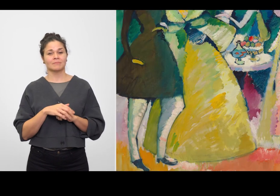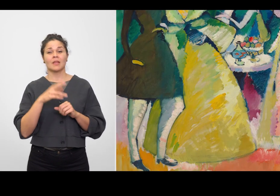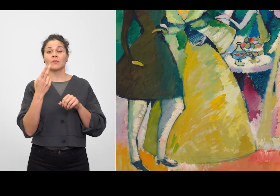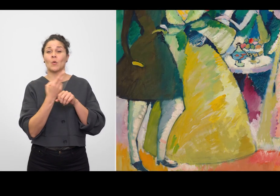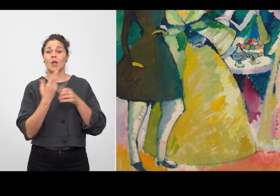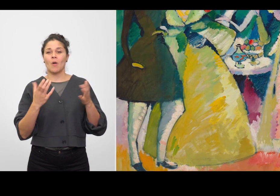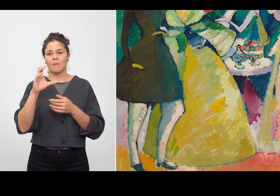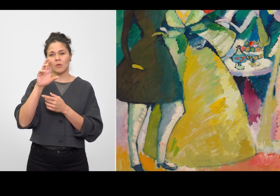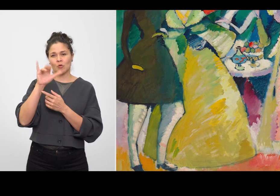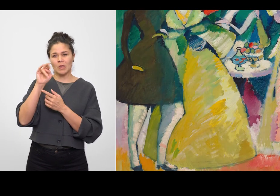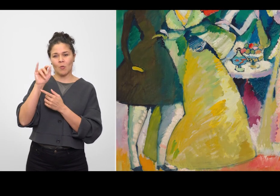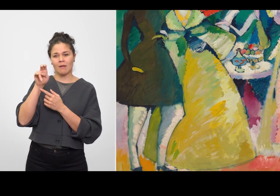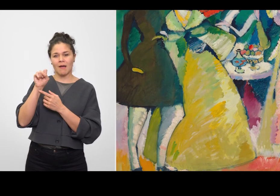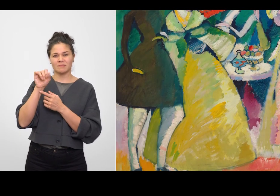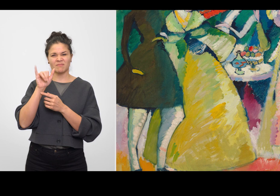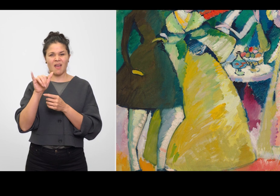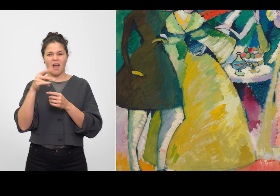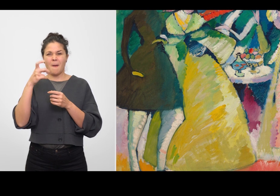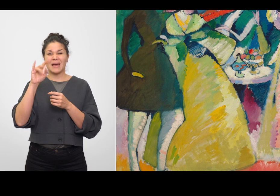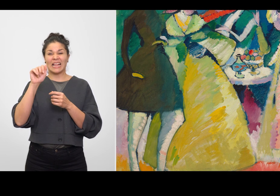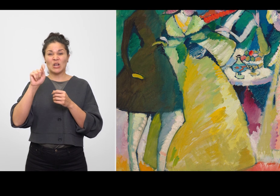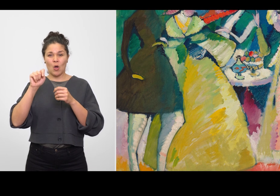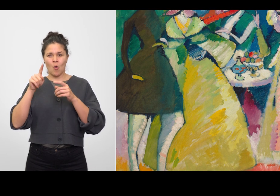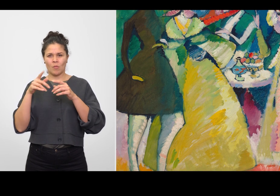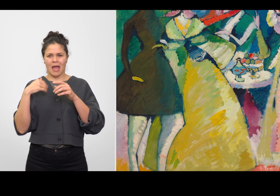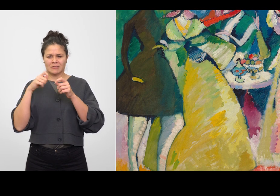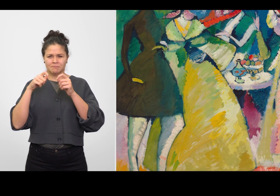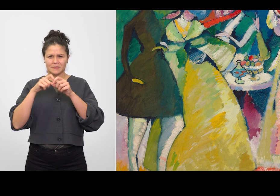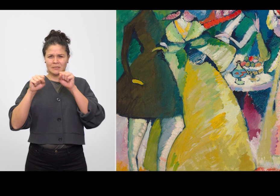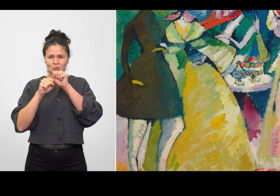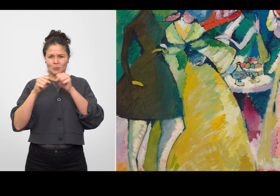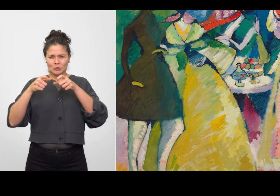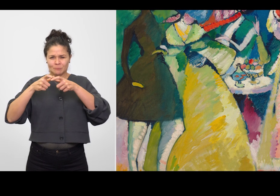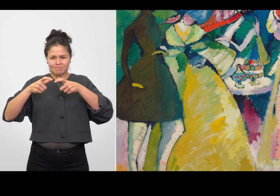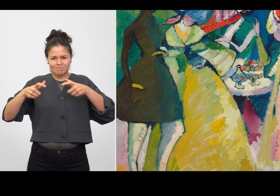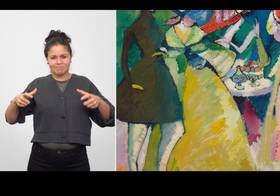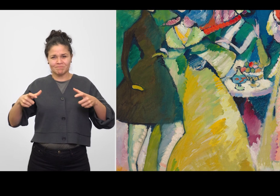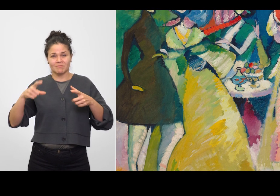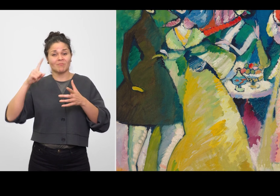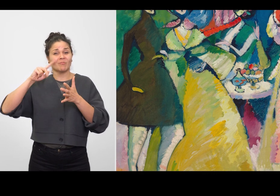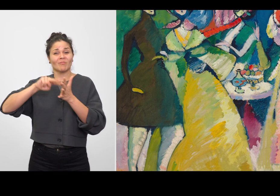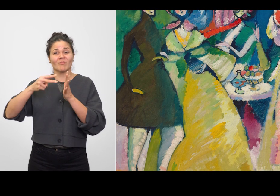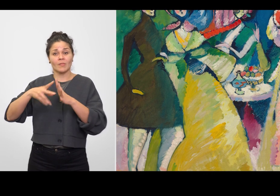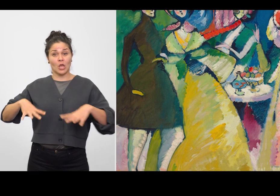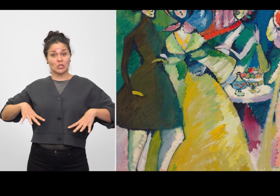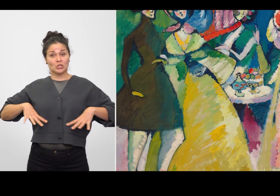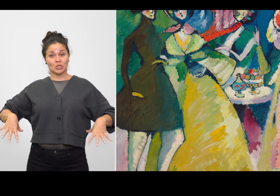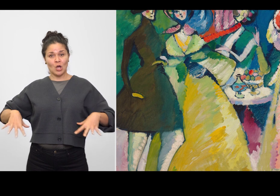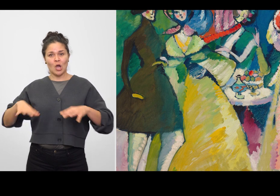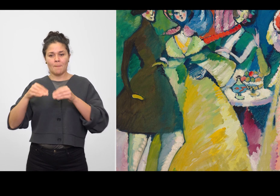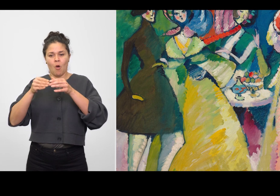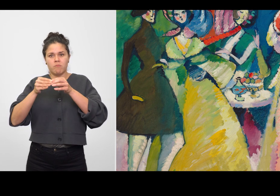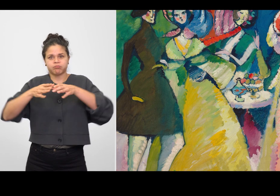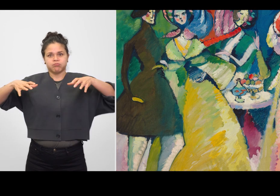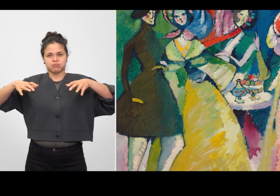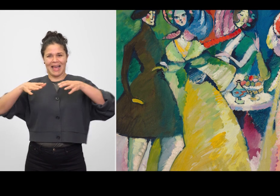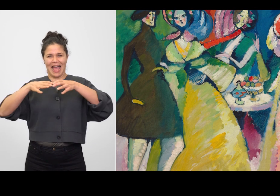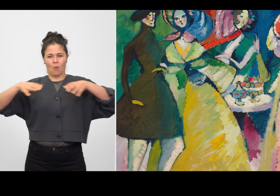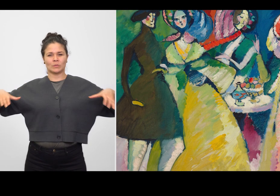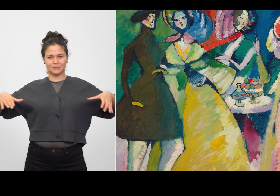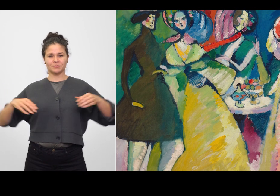They wear crinolines, or structured petticoats designed to hold out a skirt,